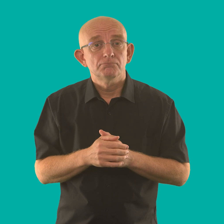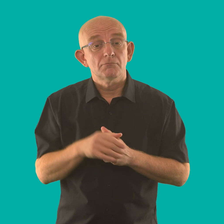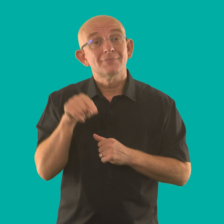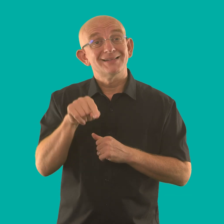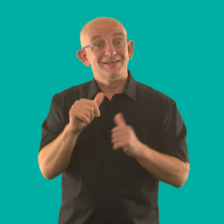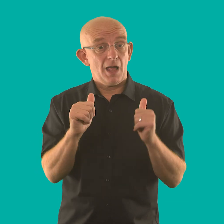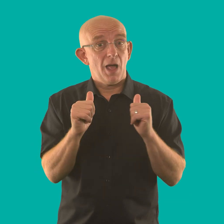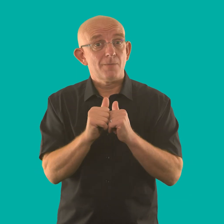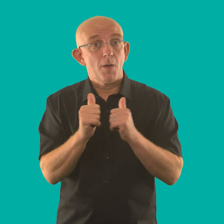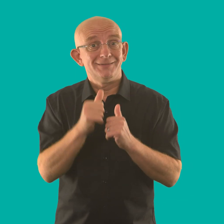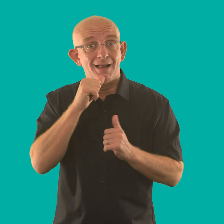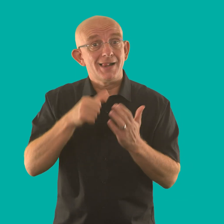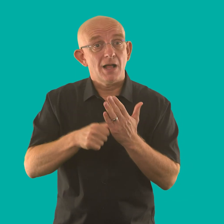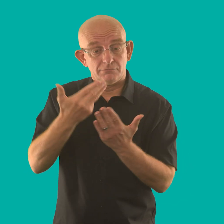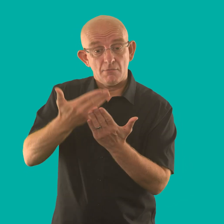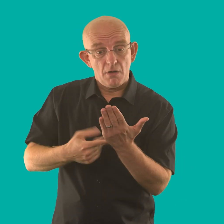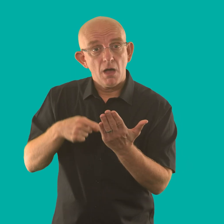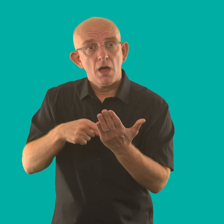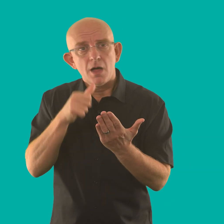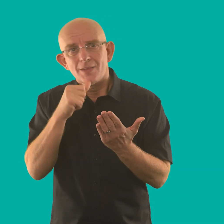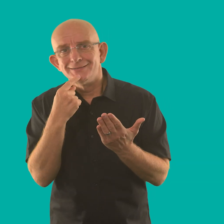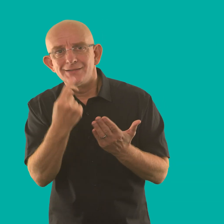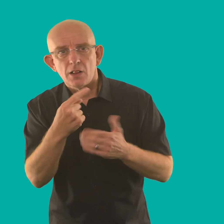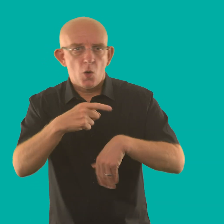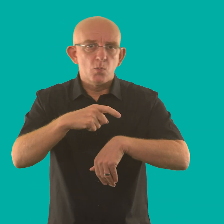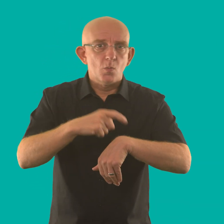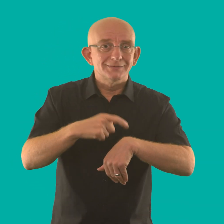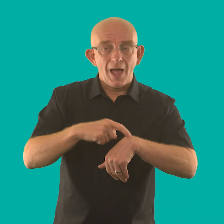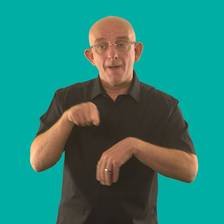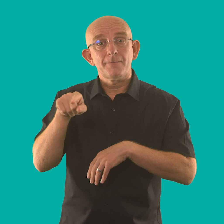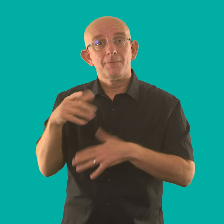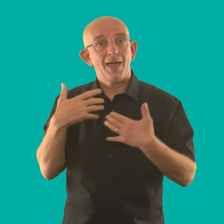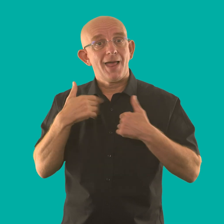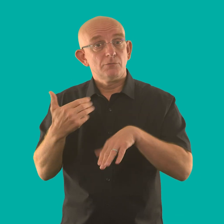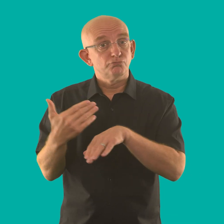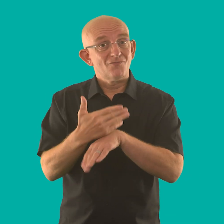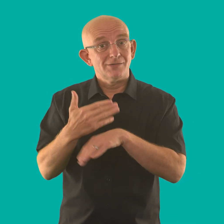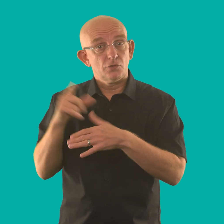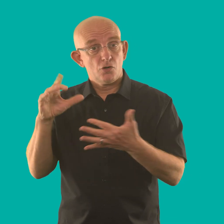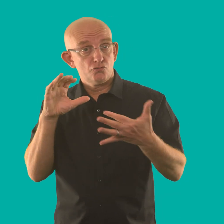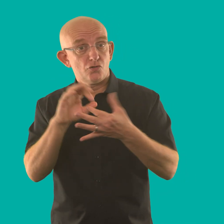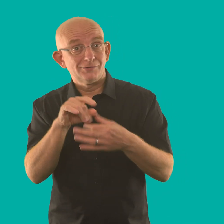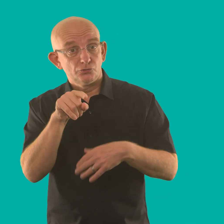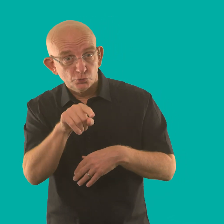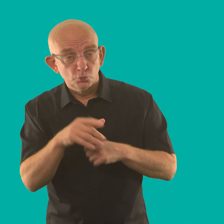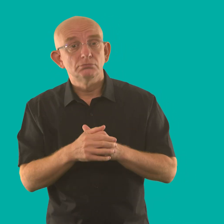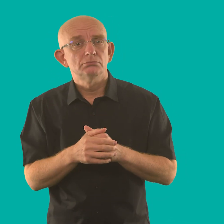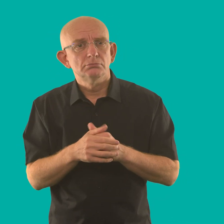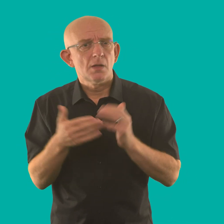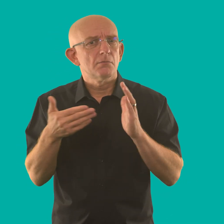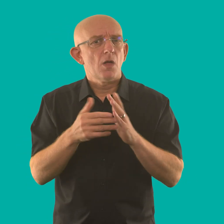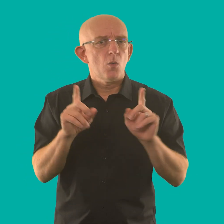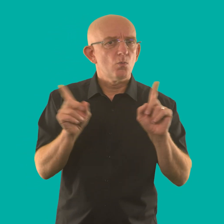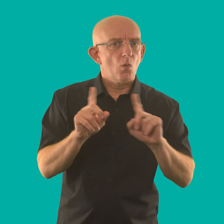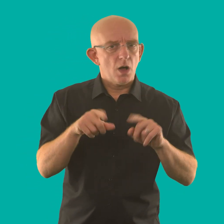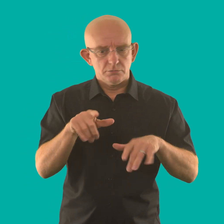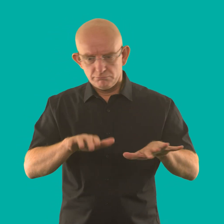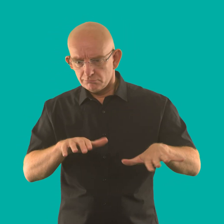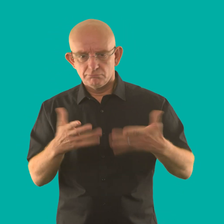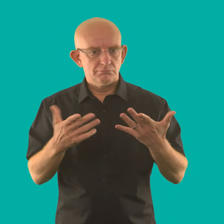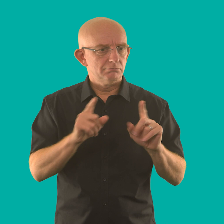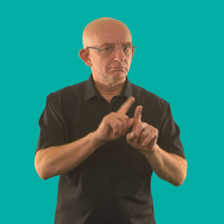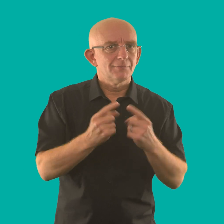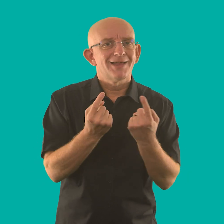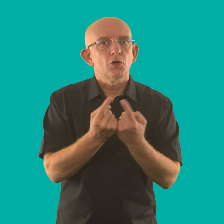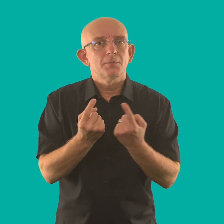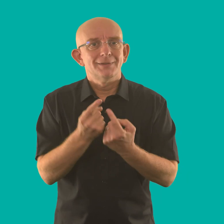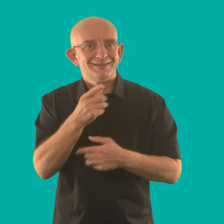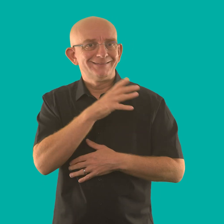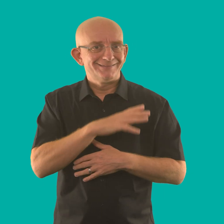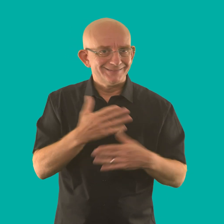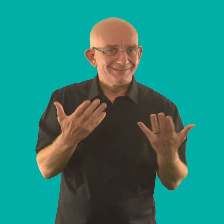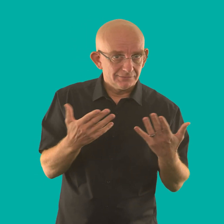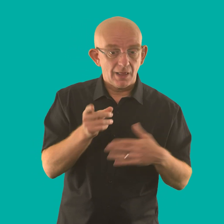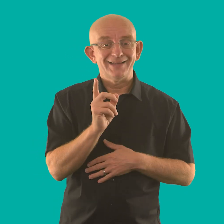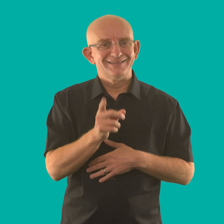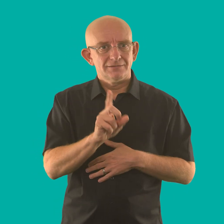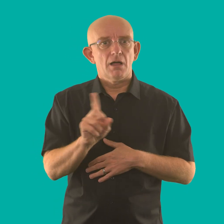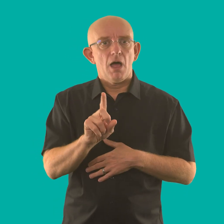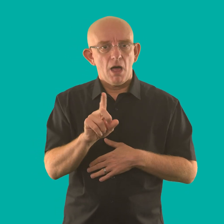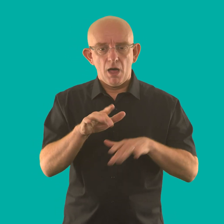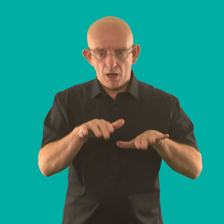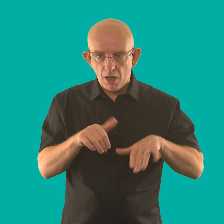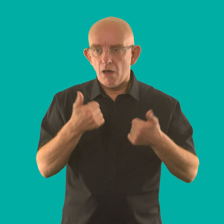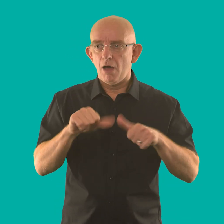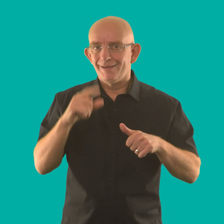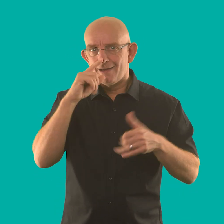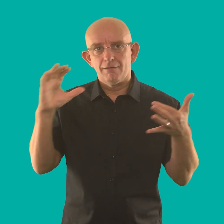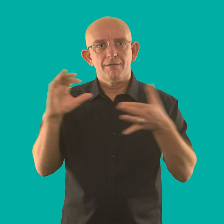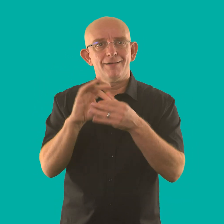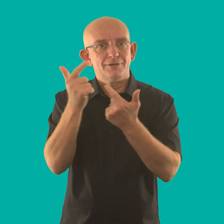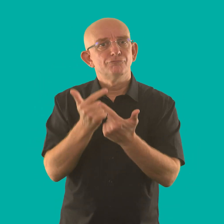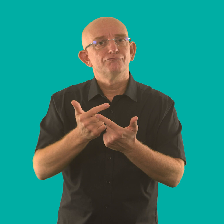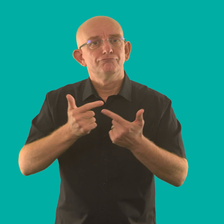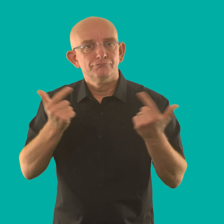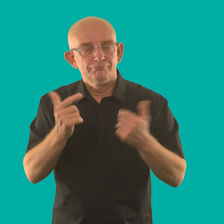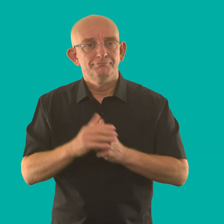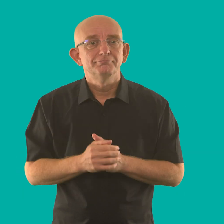You will get an appointment letter to tell you what time the health professional will contact you, what equipment you need, and how to access the video link.